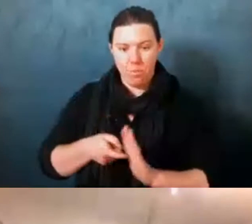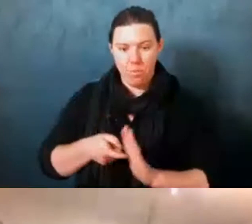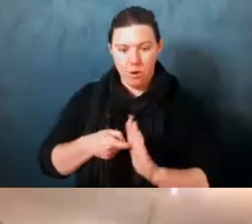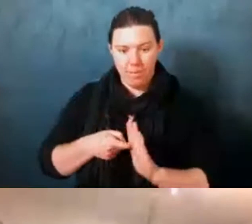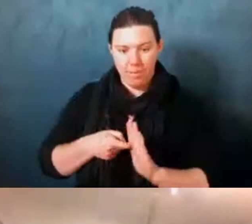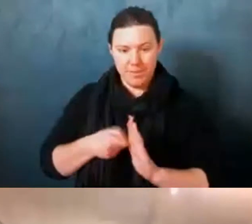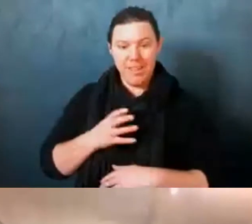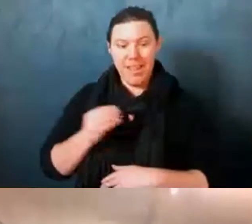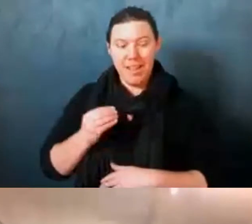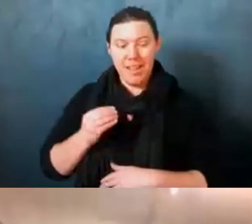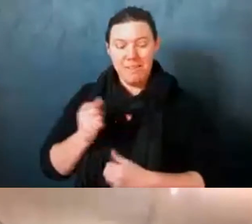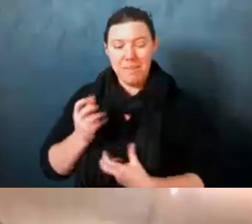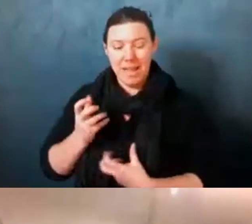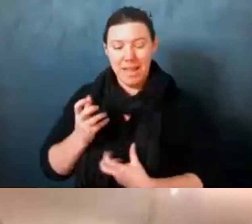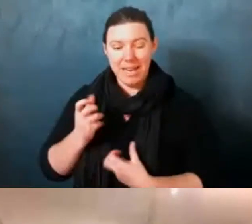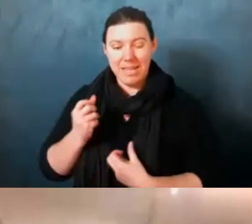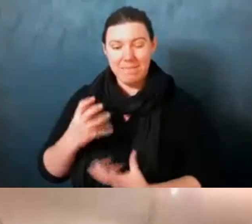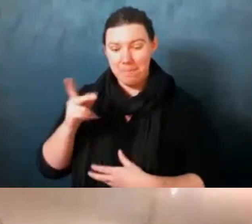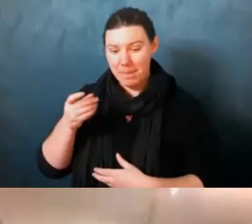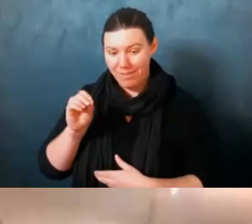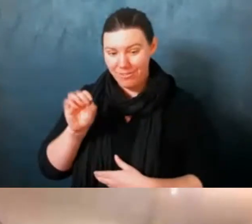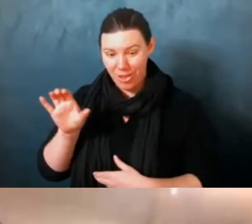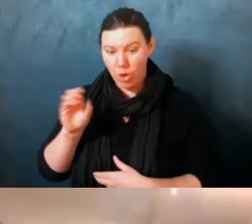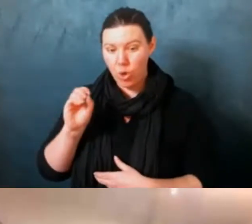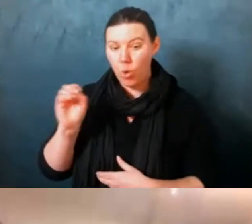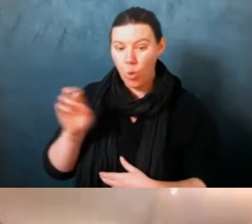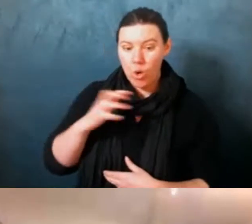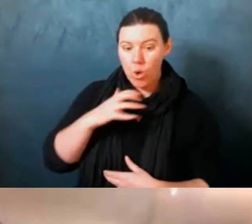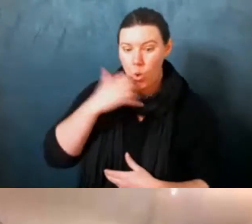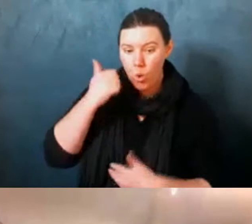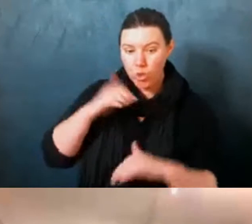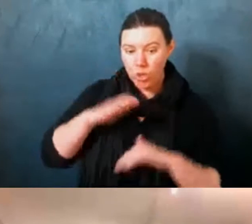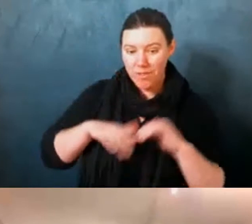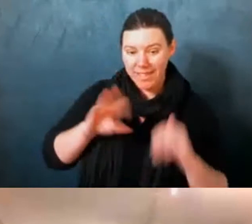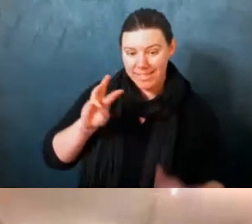So we, I want everyone to know,